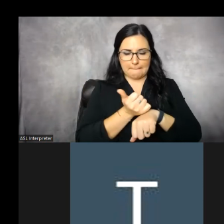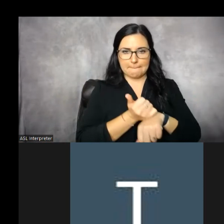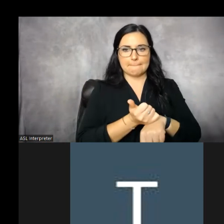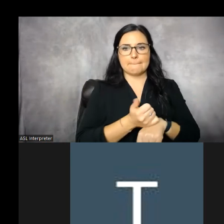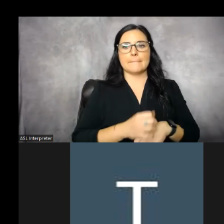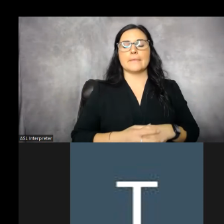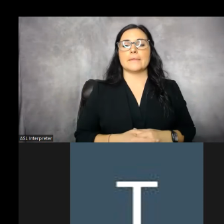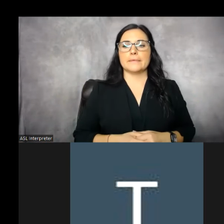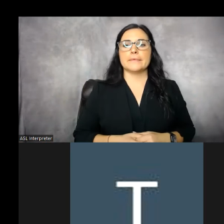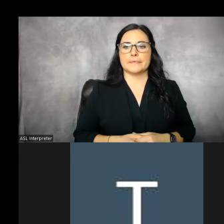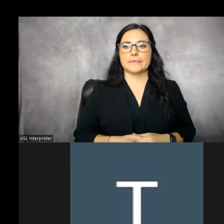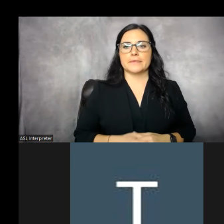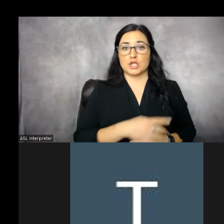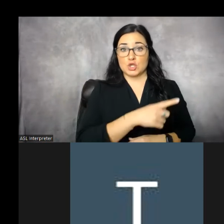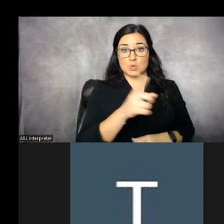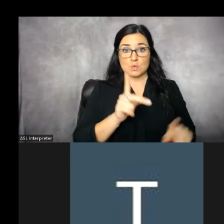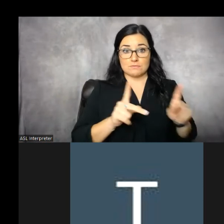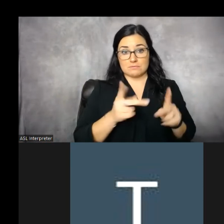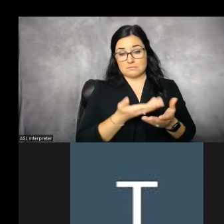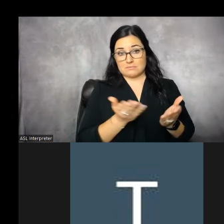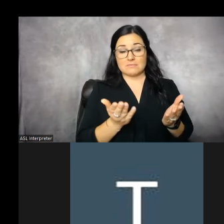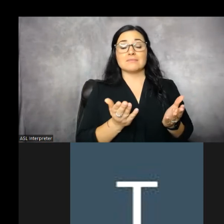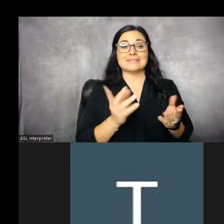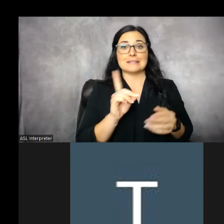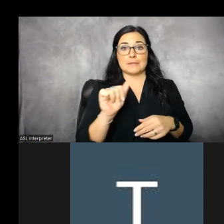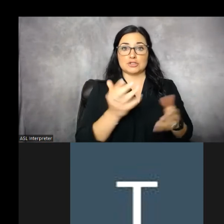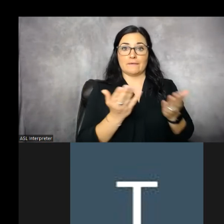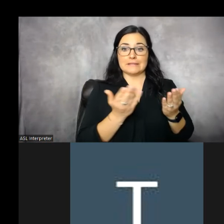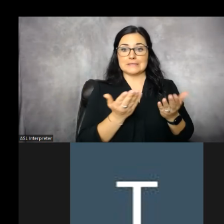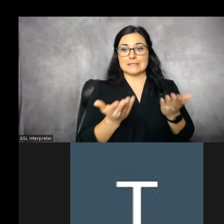And I mean, you folks in disability services that are on the call would probably have a better answer.